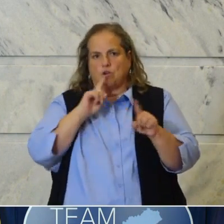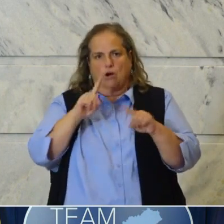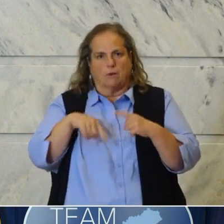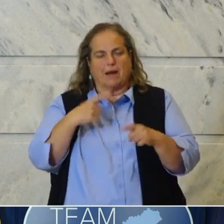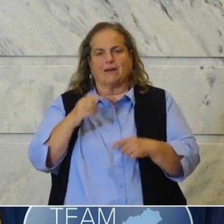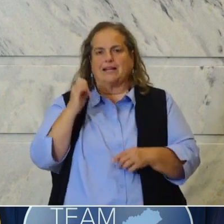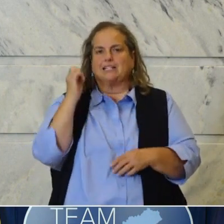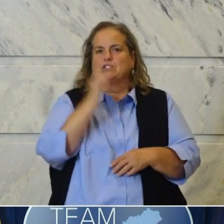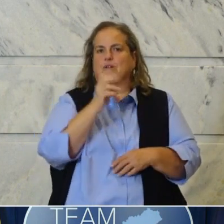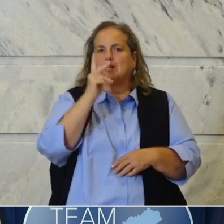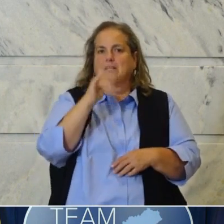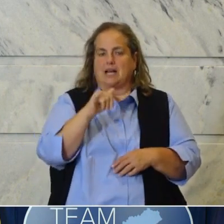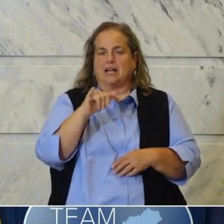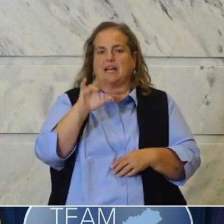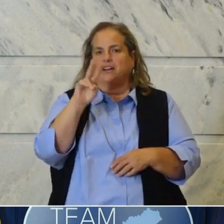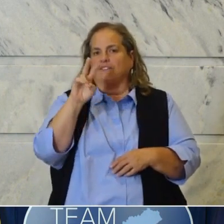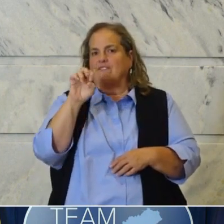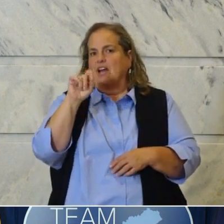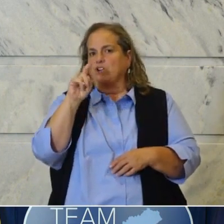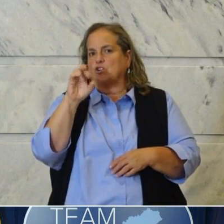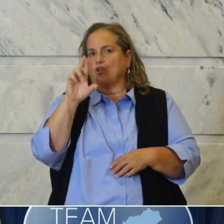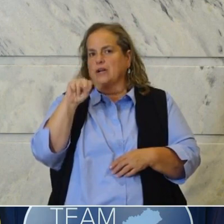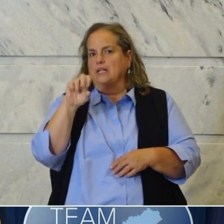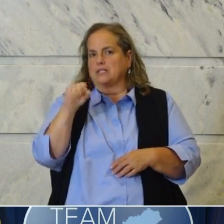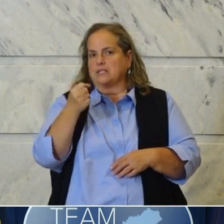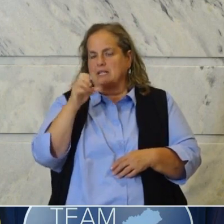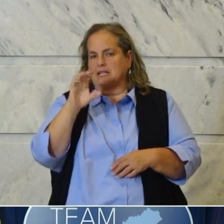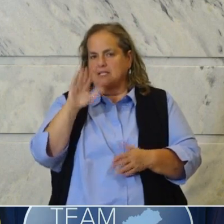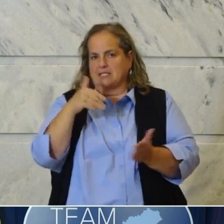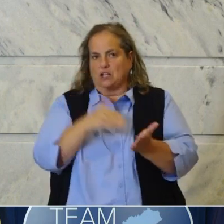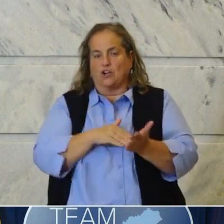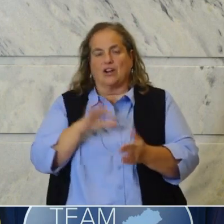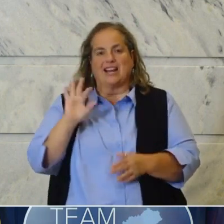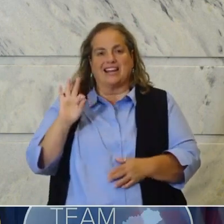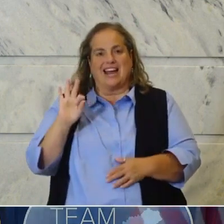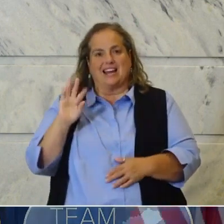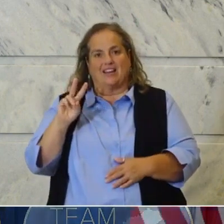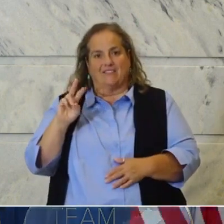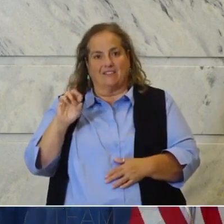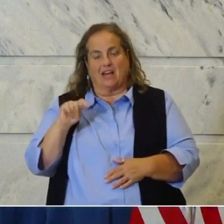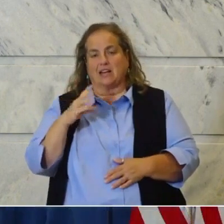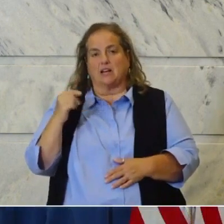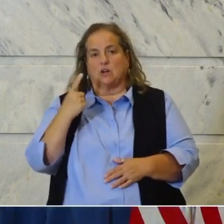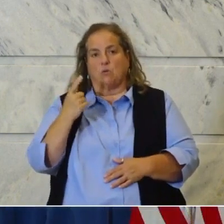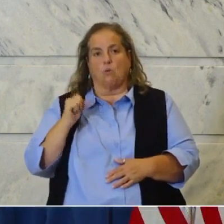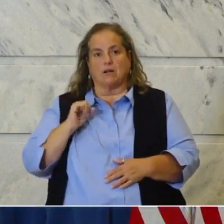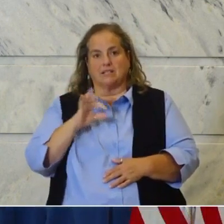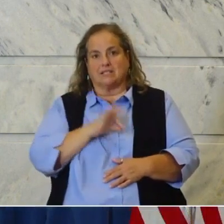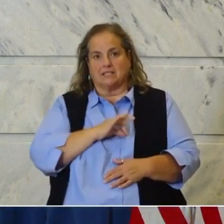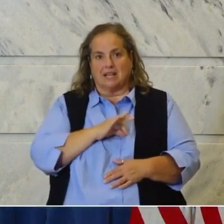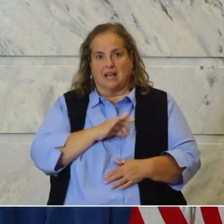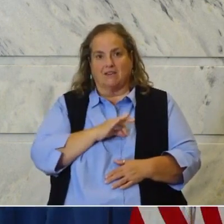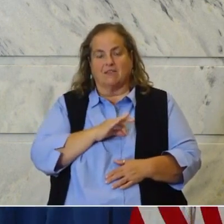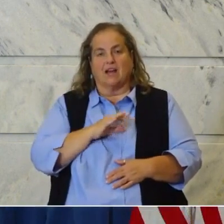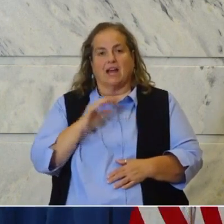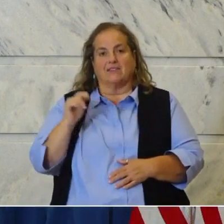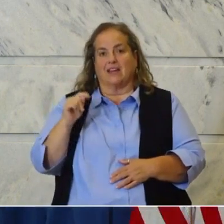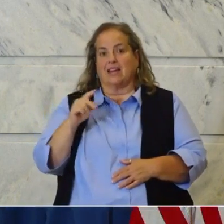Veterans Center. There are nine veterans and one staff at the E, K, V C and hazard that have